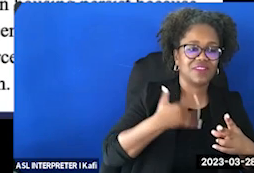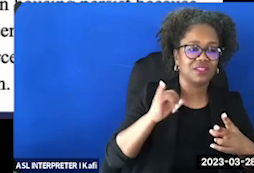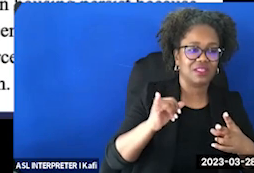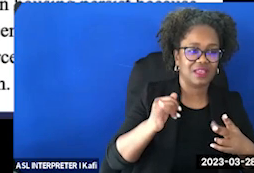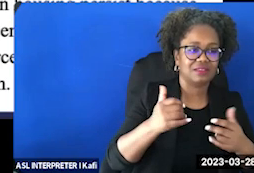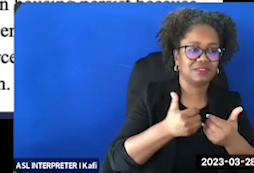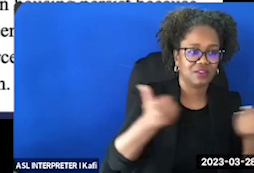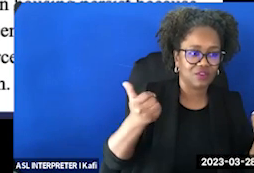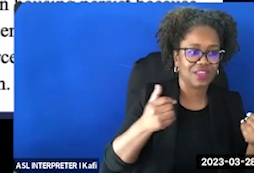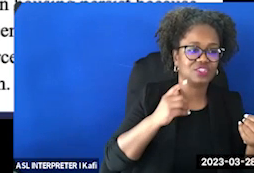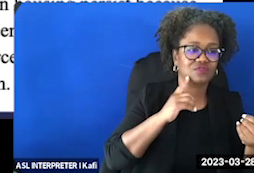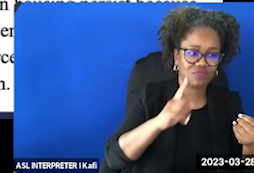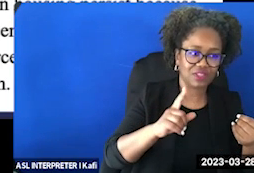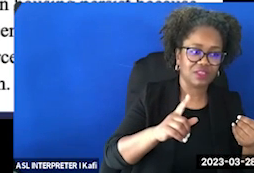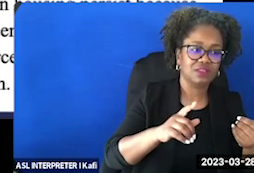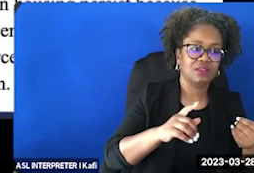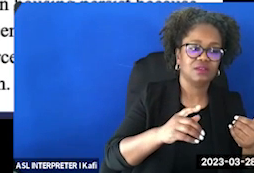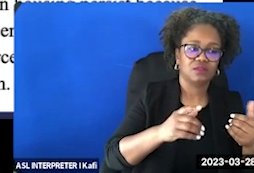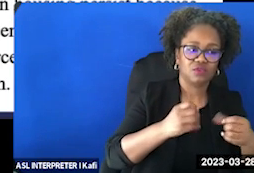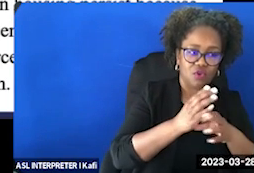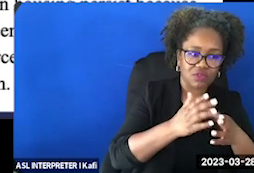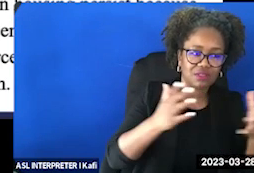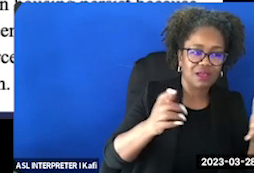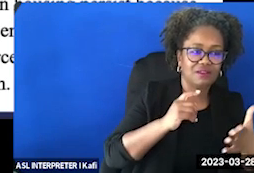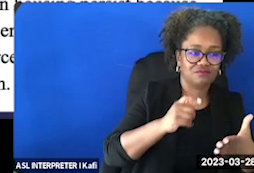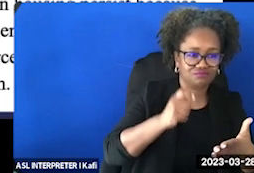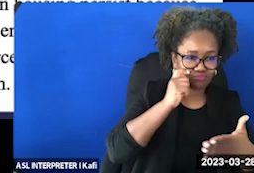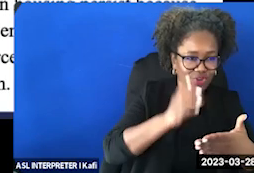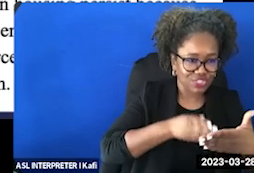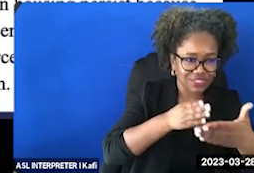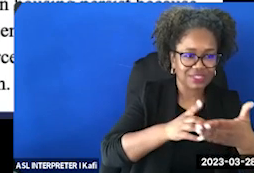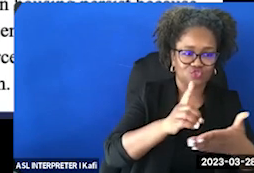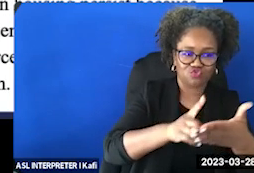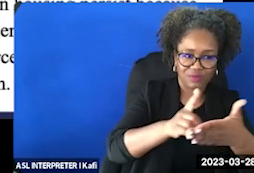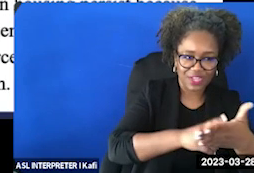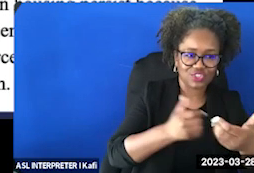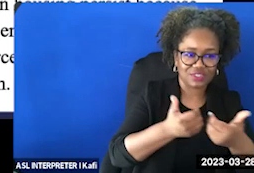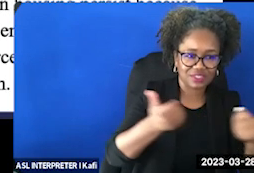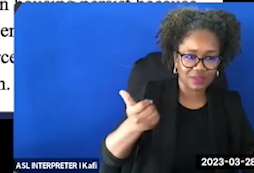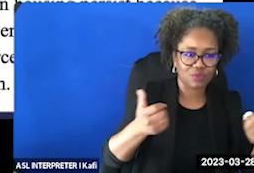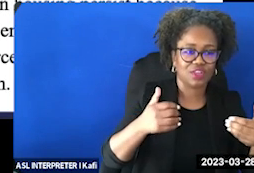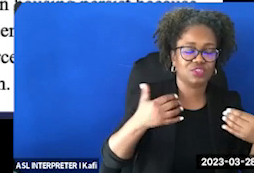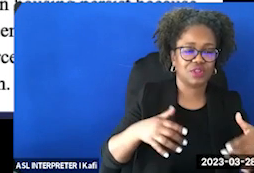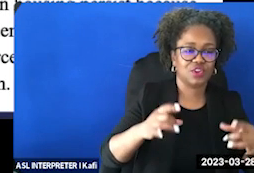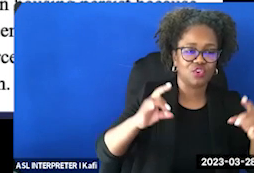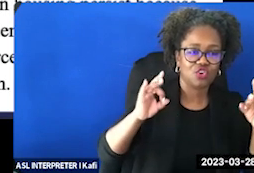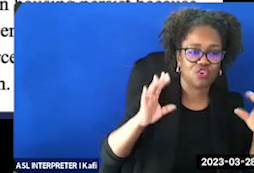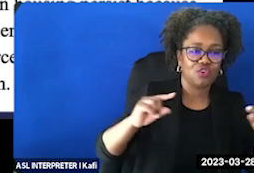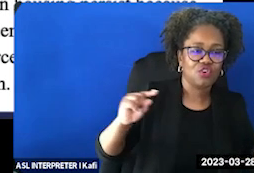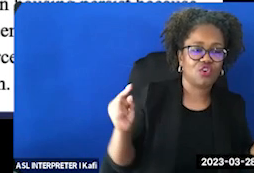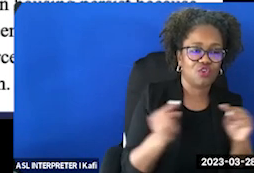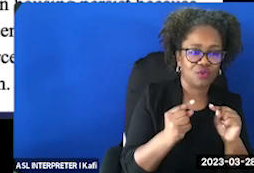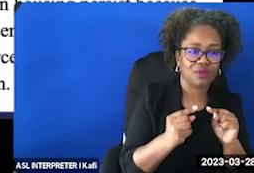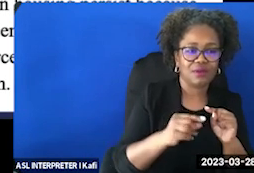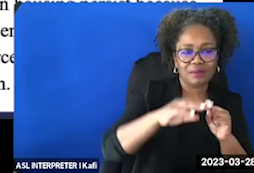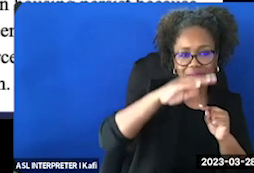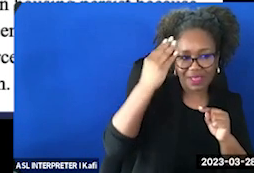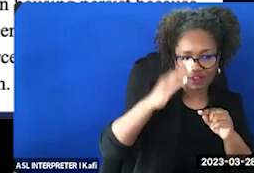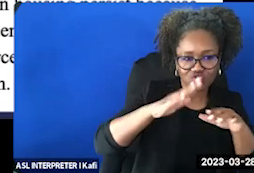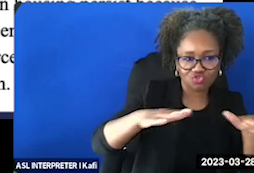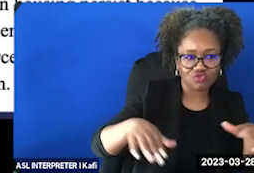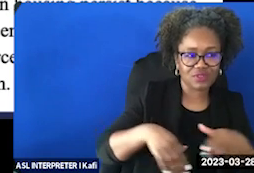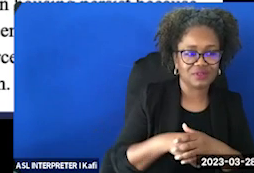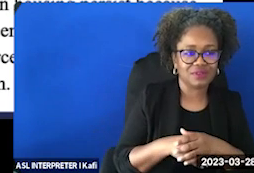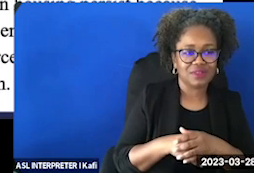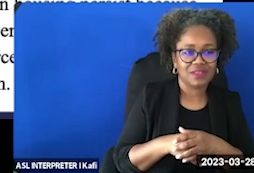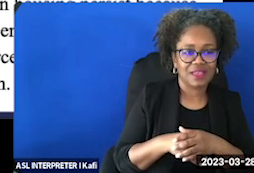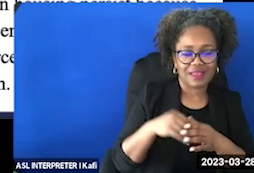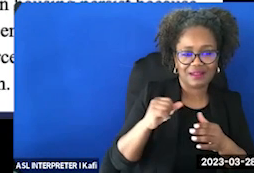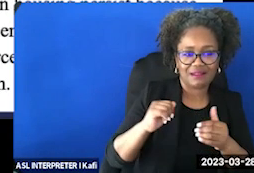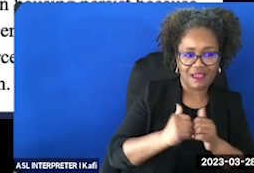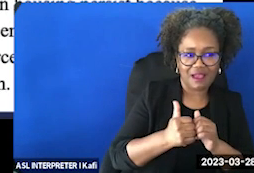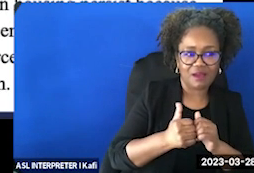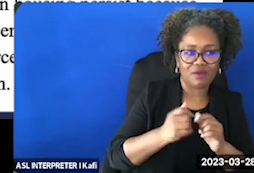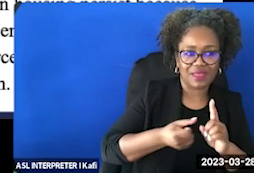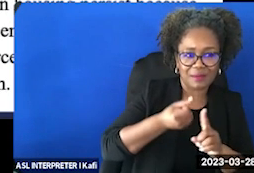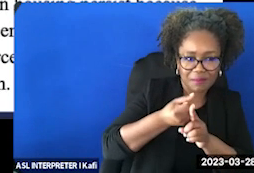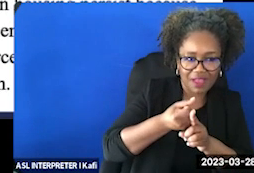Debbie Stine, Science & Technology Policy Academy: and that there was an overall harmful effect that segregation posed to African American children, and this is was part of the justification.